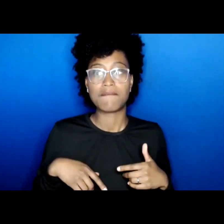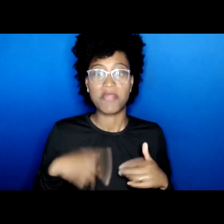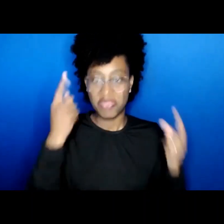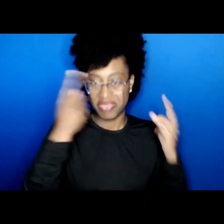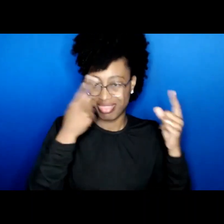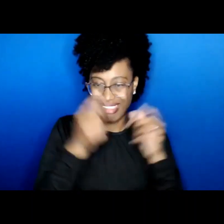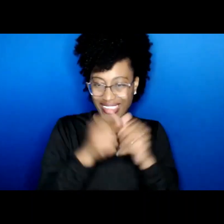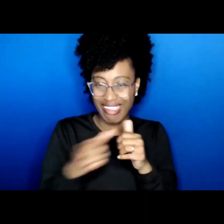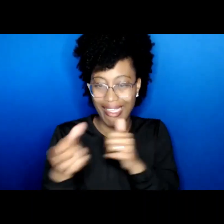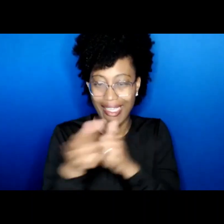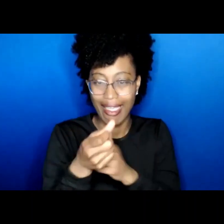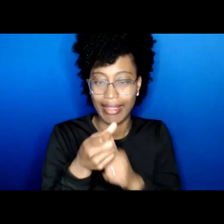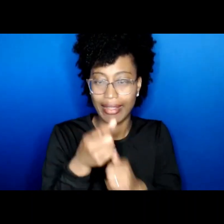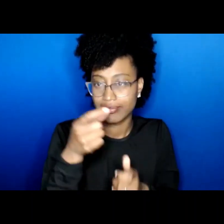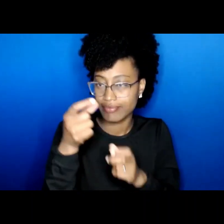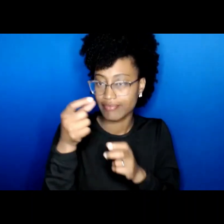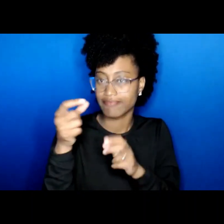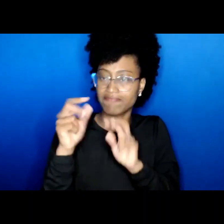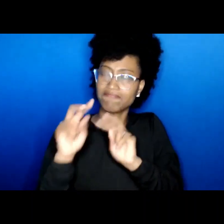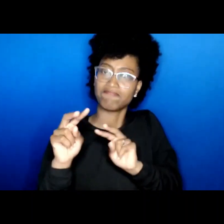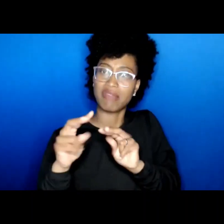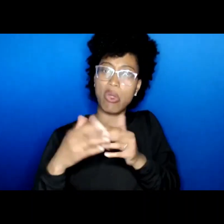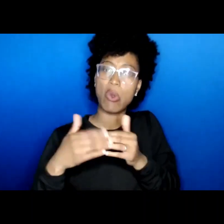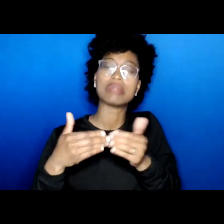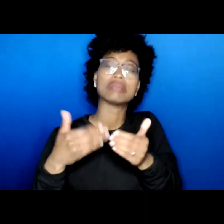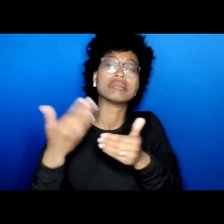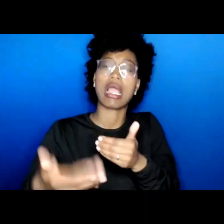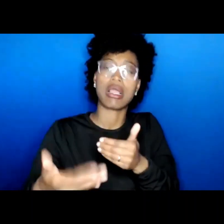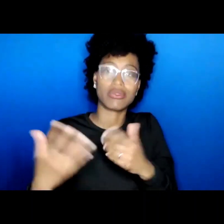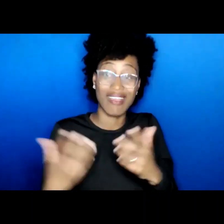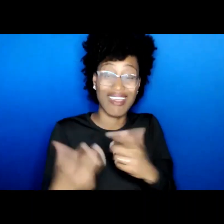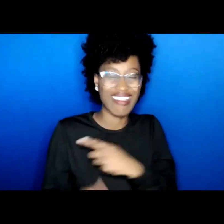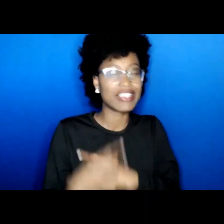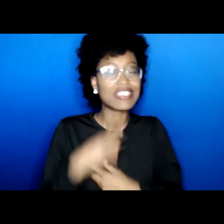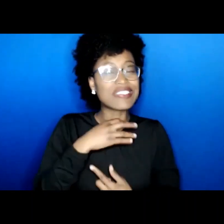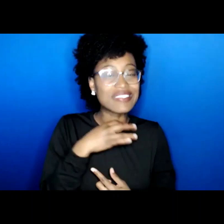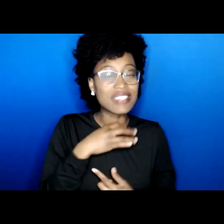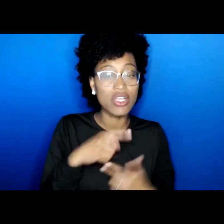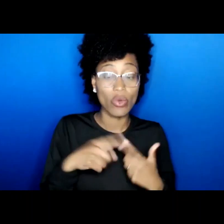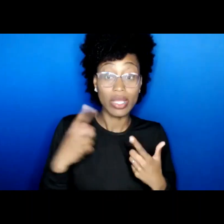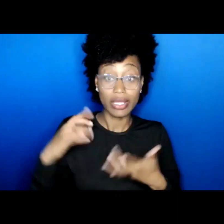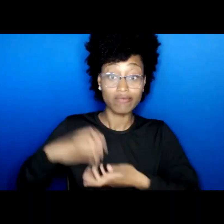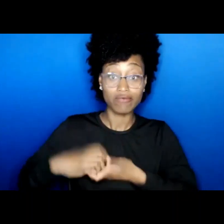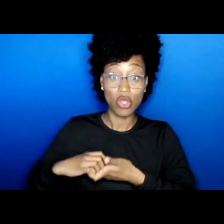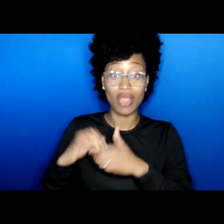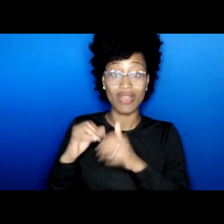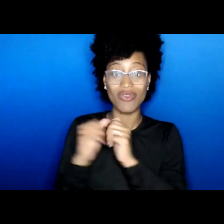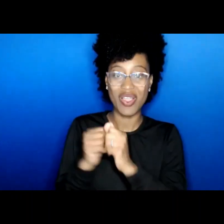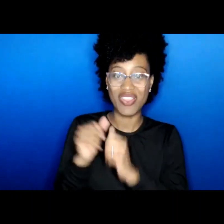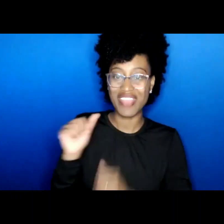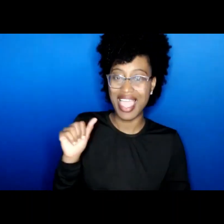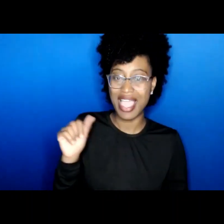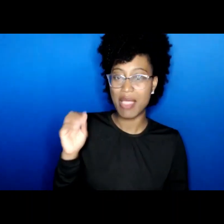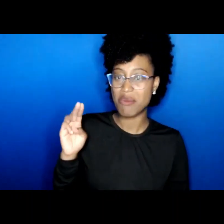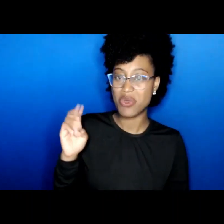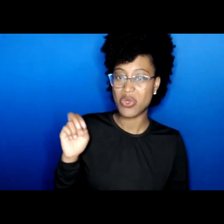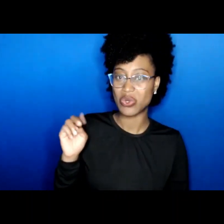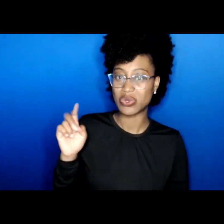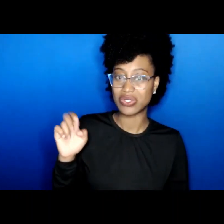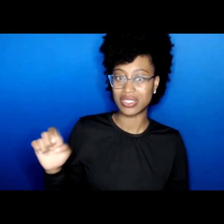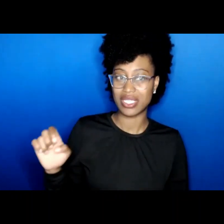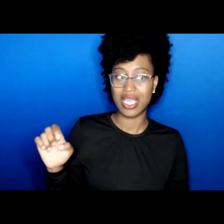to the next additions of what we can do together with aMuze, as well as he can more broadly